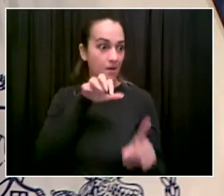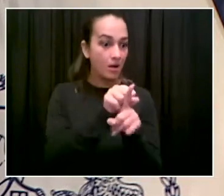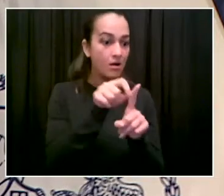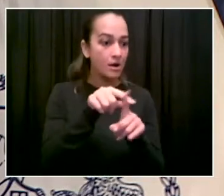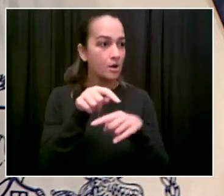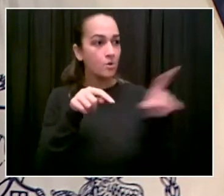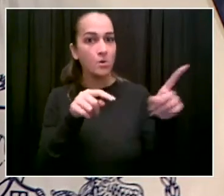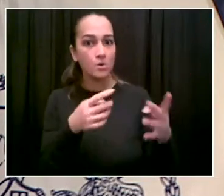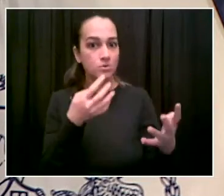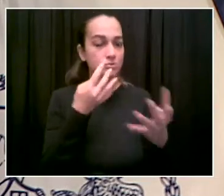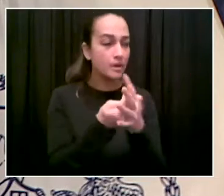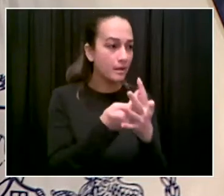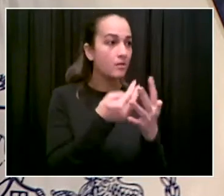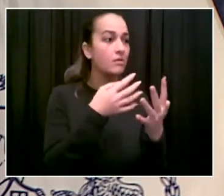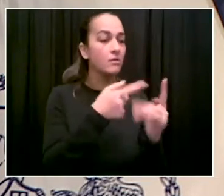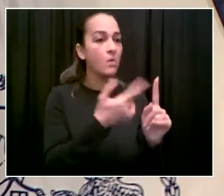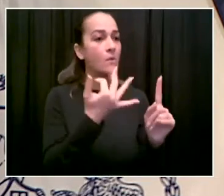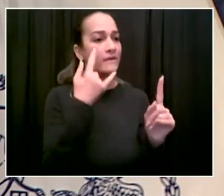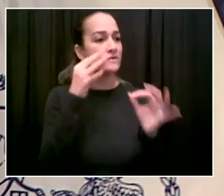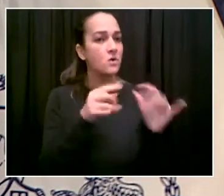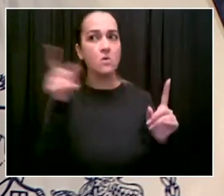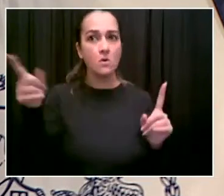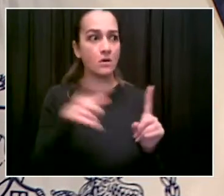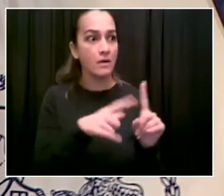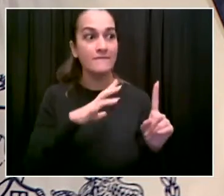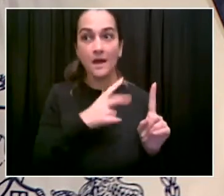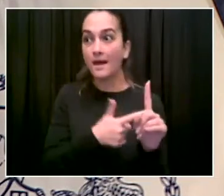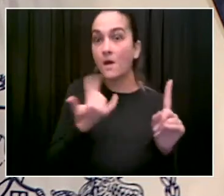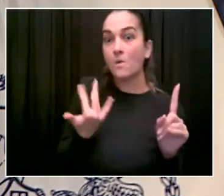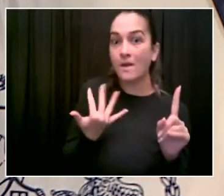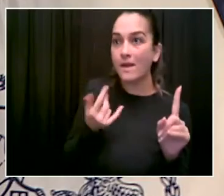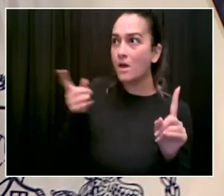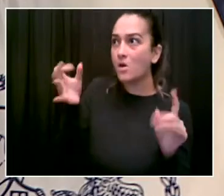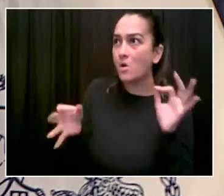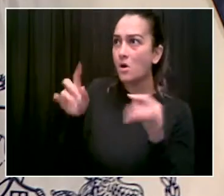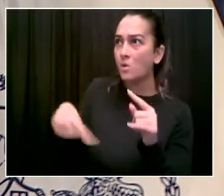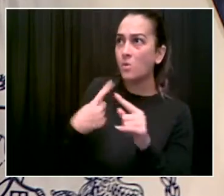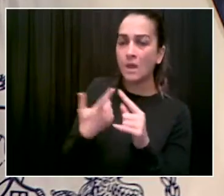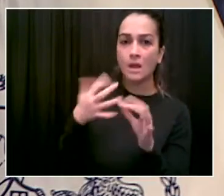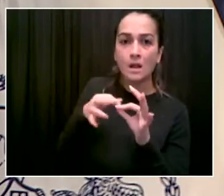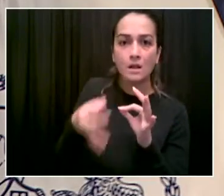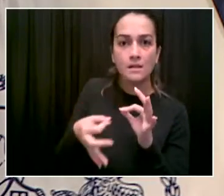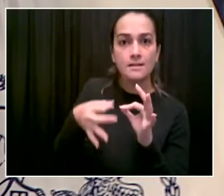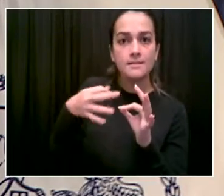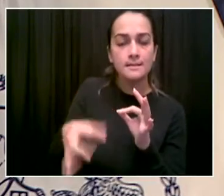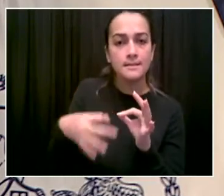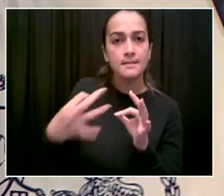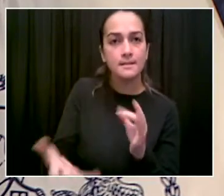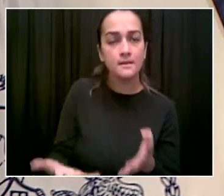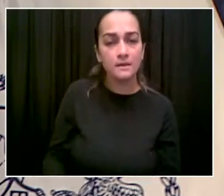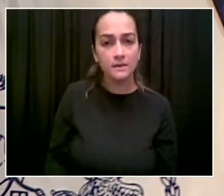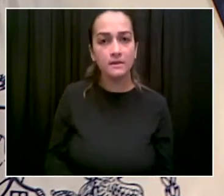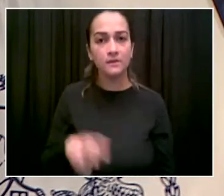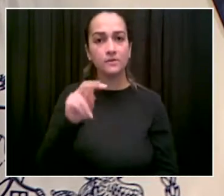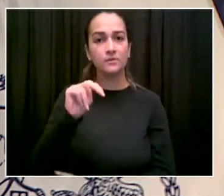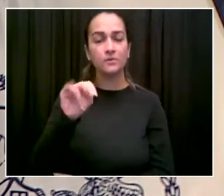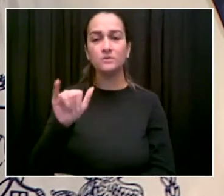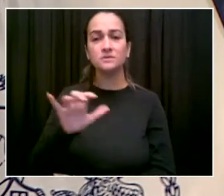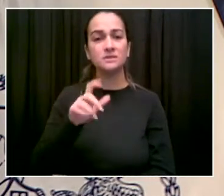COURT SYSTEM IS FUNCTIONING HAS BEEN STALL.ED WE HAVE GOT TO BREAK THROUGH THIS. THE CITY BEARS RESPONSIBILITY